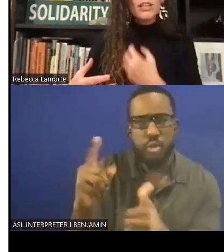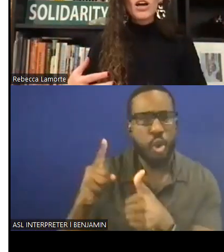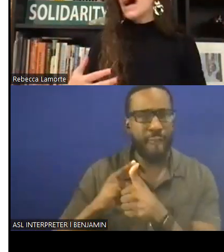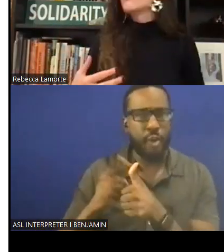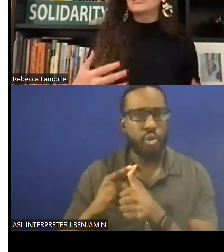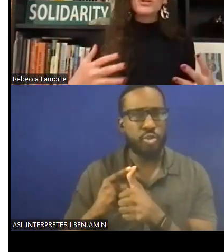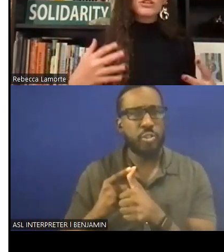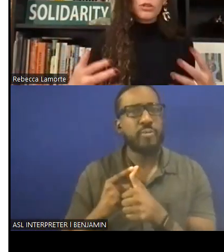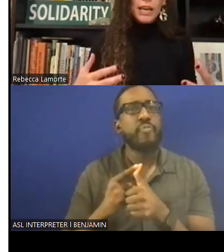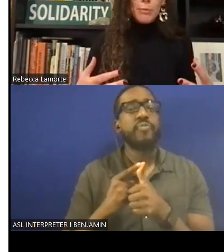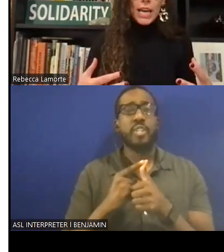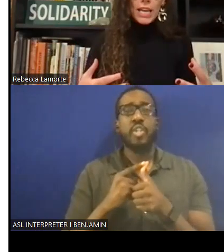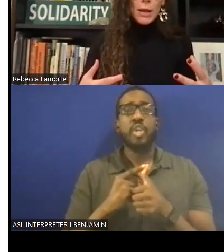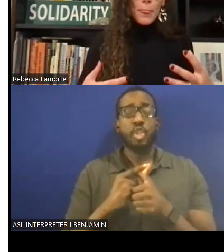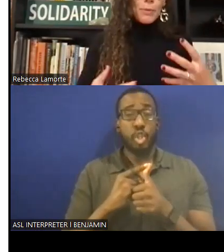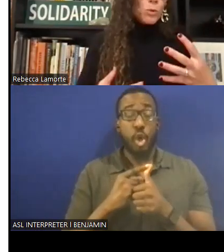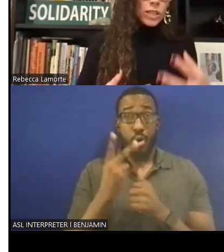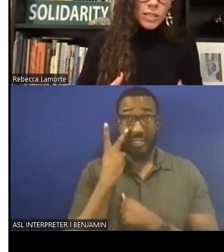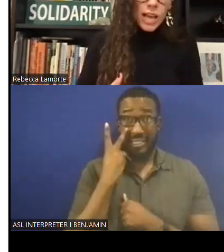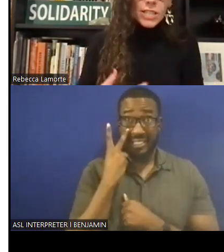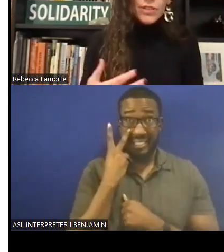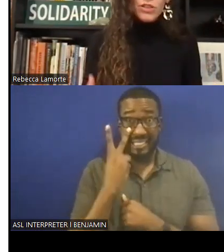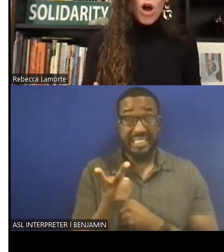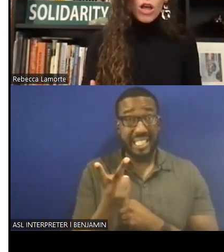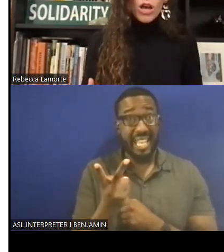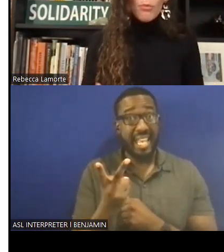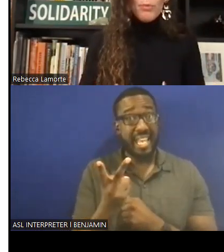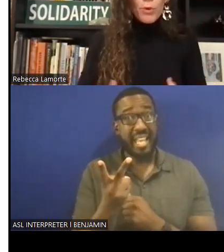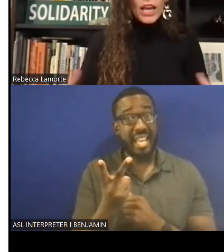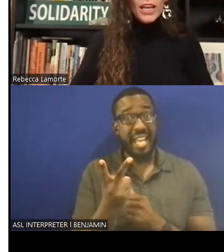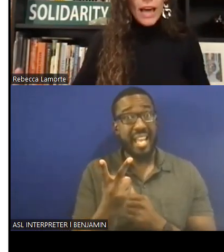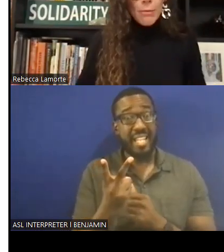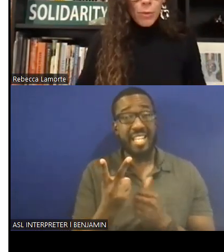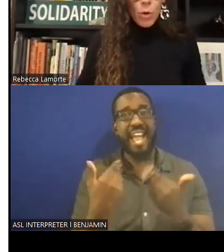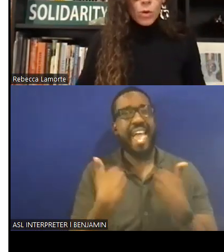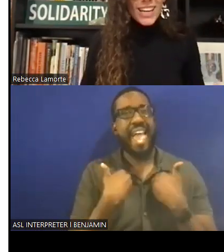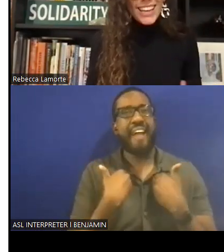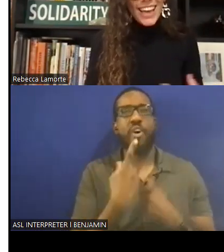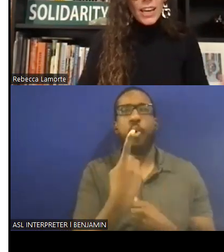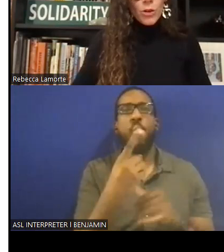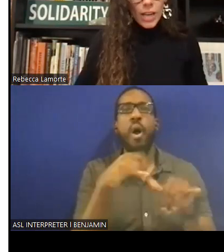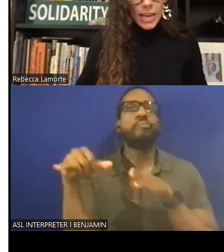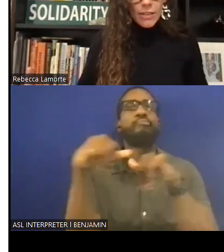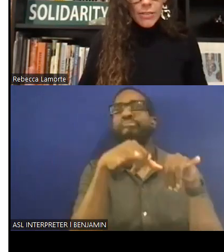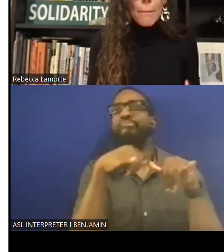and not having a political campaign be one size fits all, but breaking that mold, getting creative,